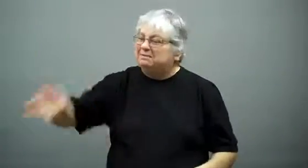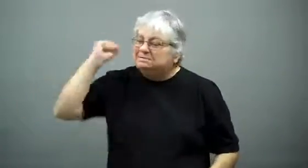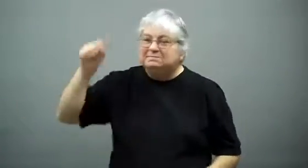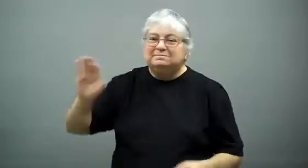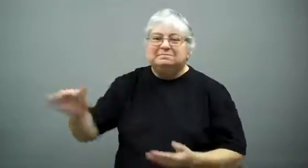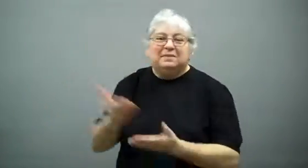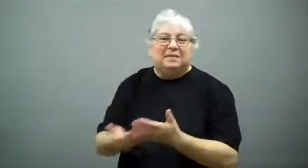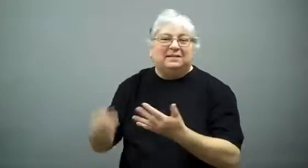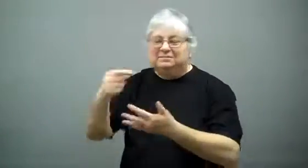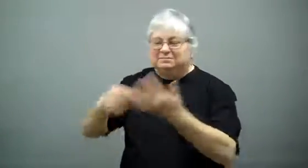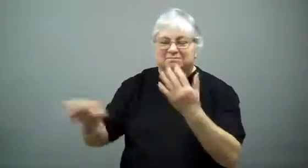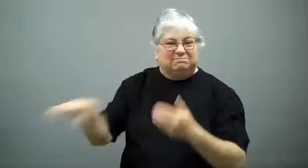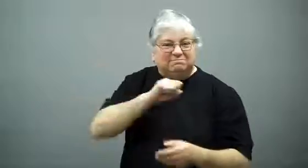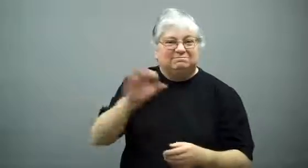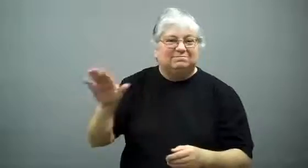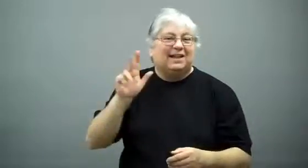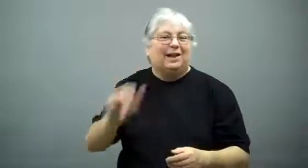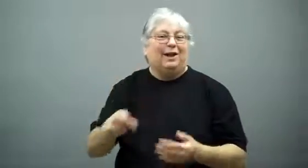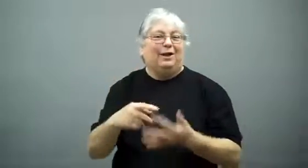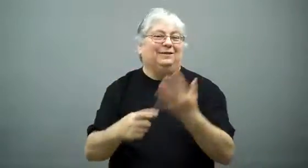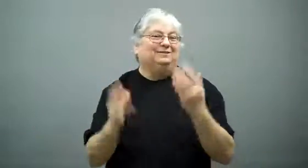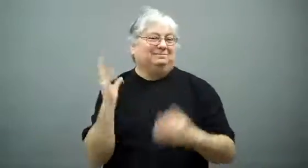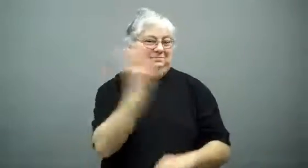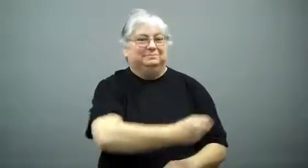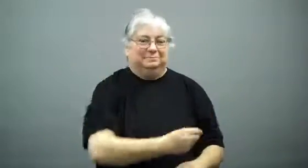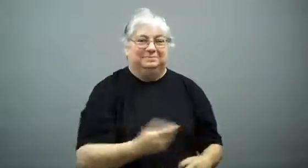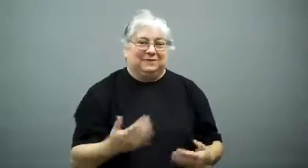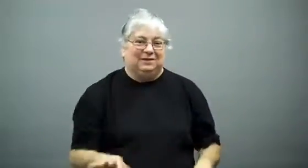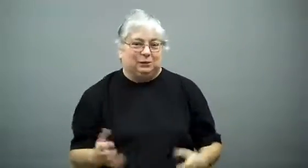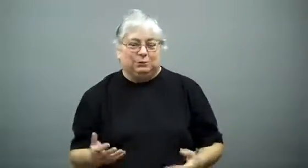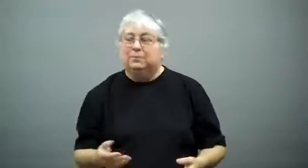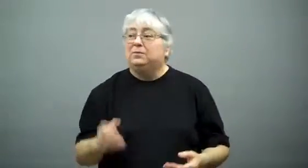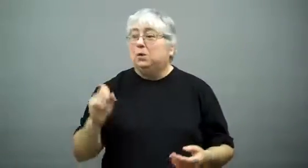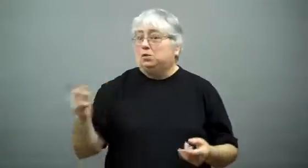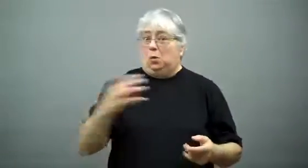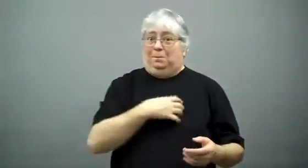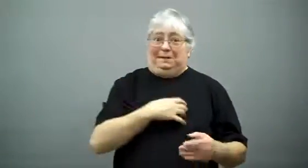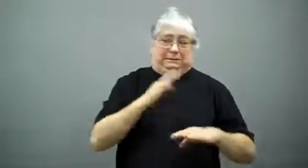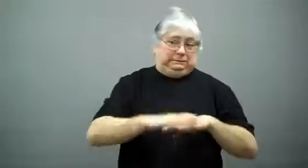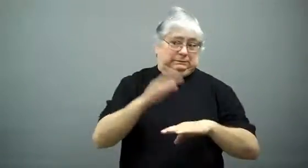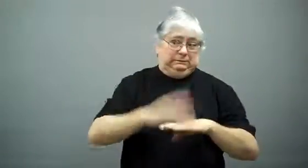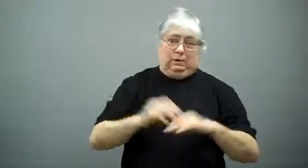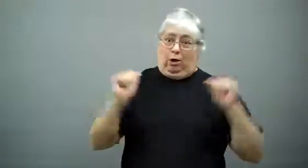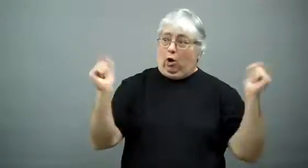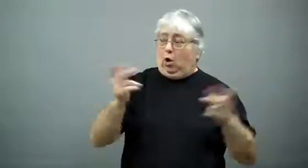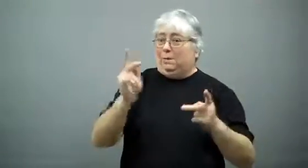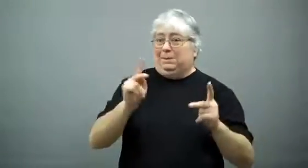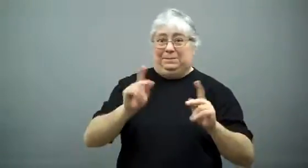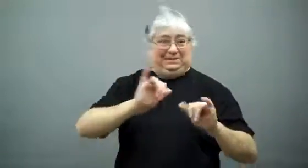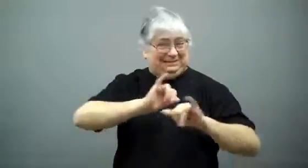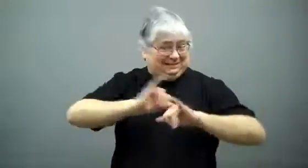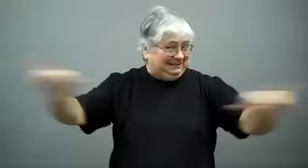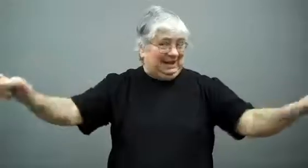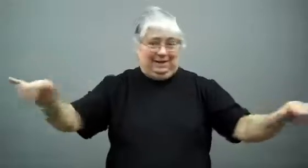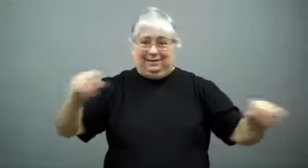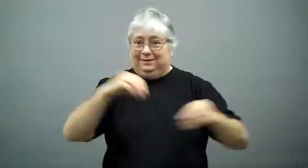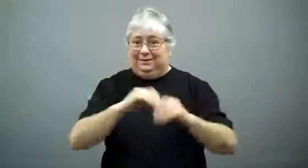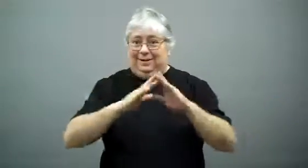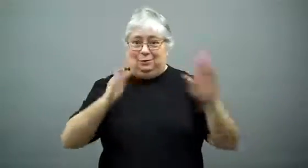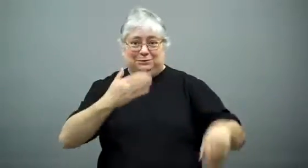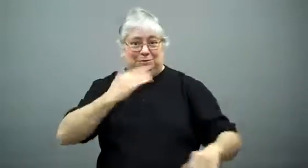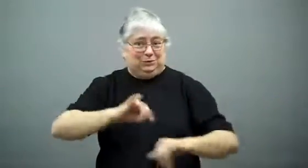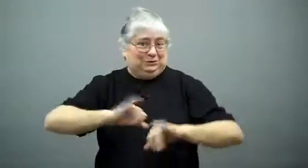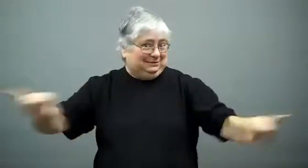The men fled with his vehicle and other items.